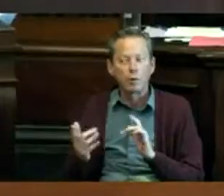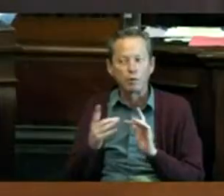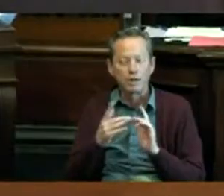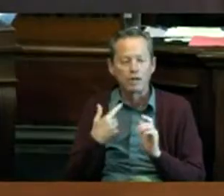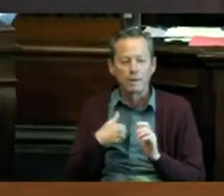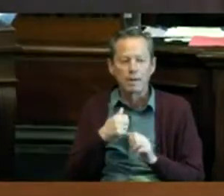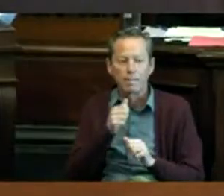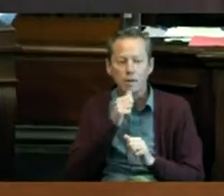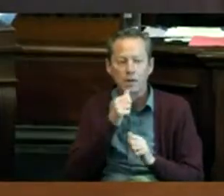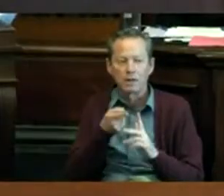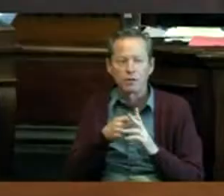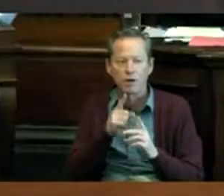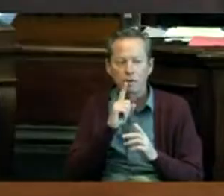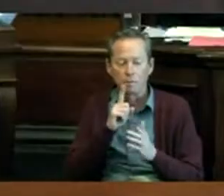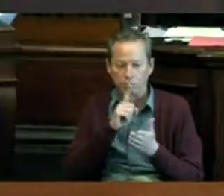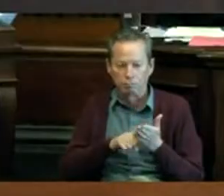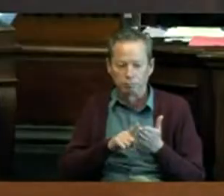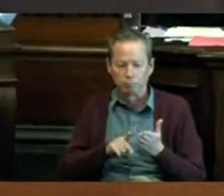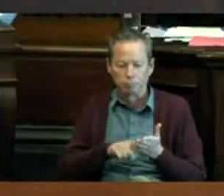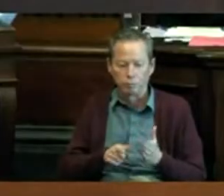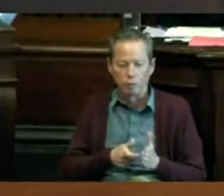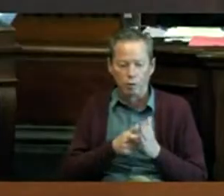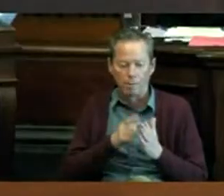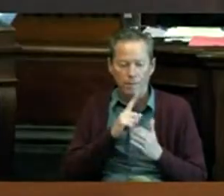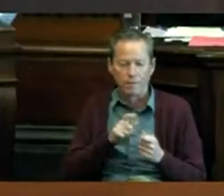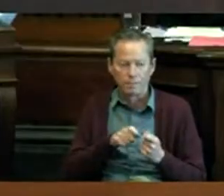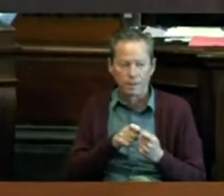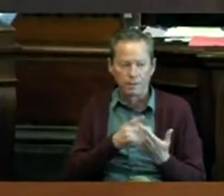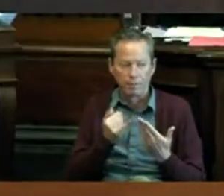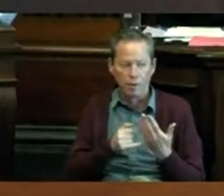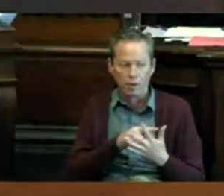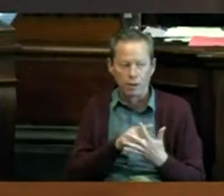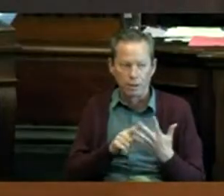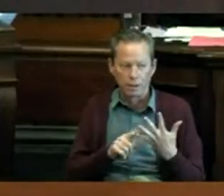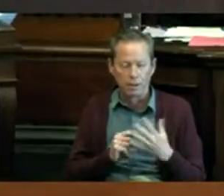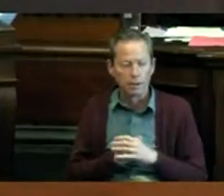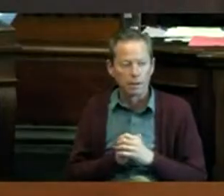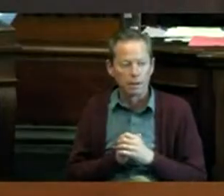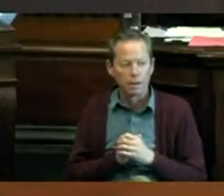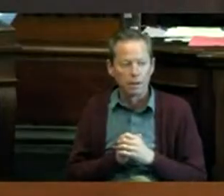reach out to me personally to